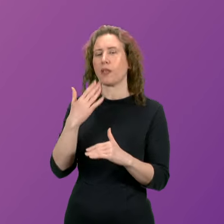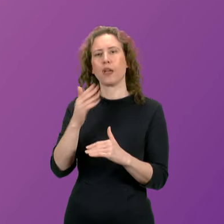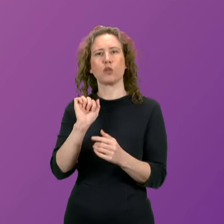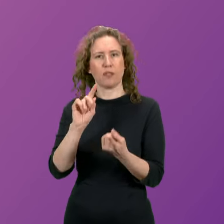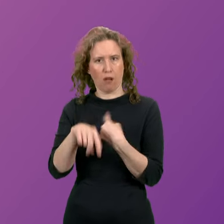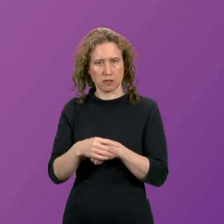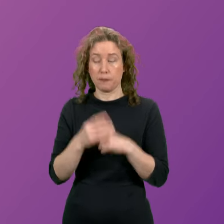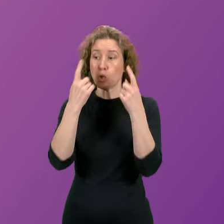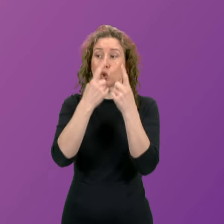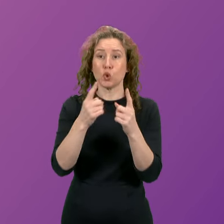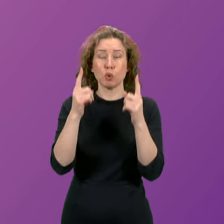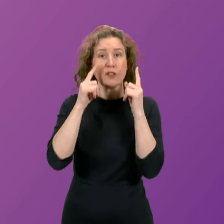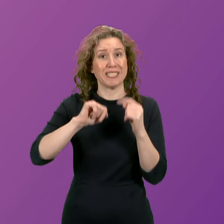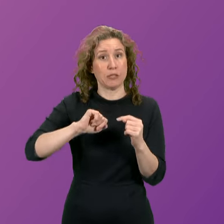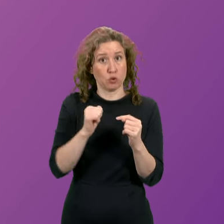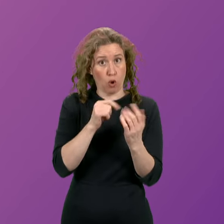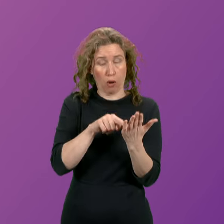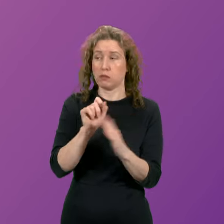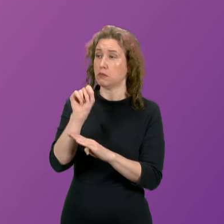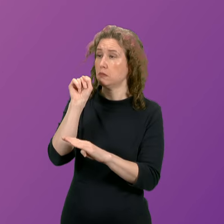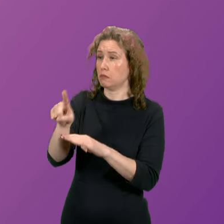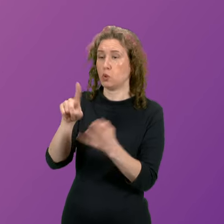Universities Scotland has written to the UK Government, stating: